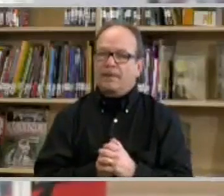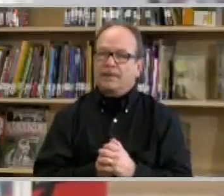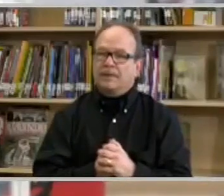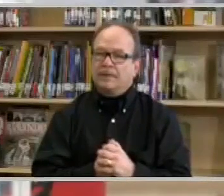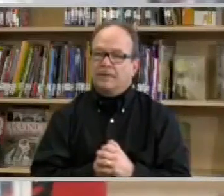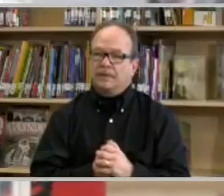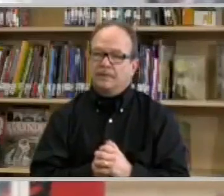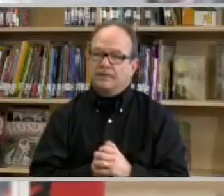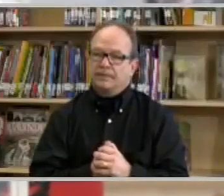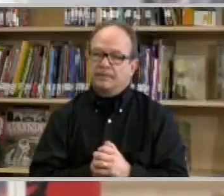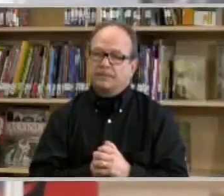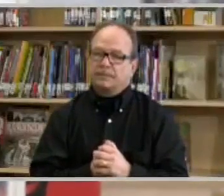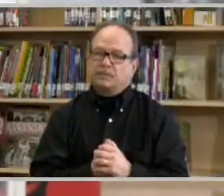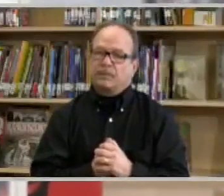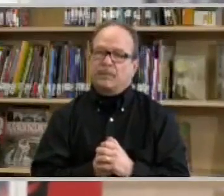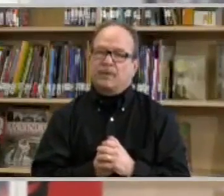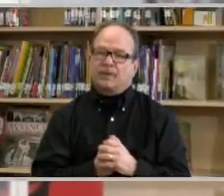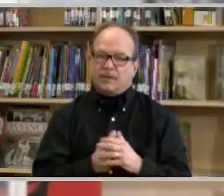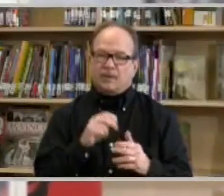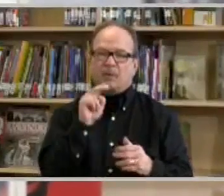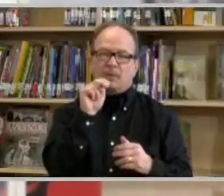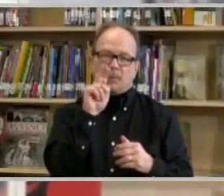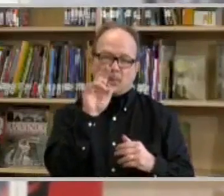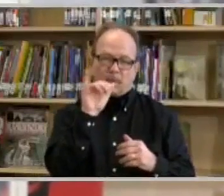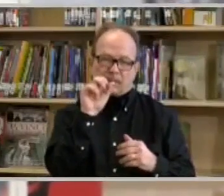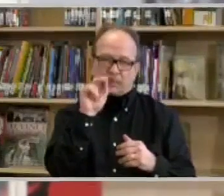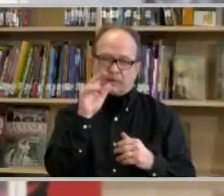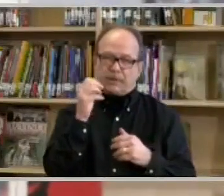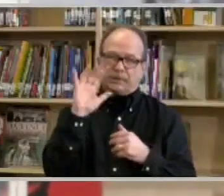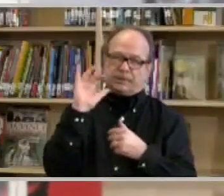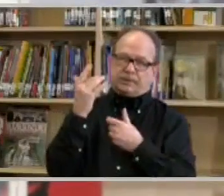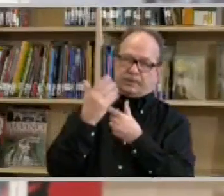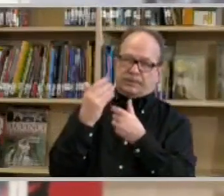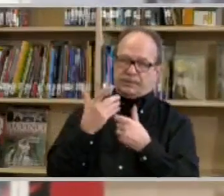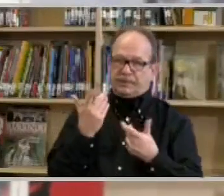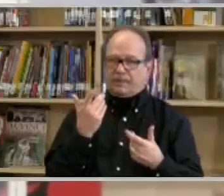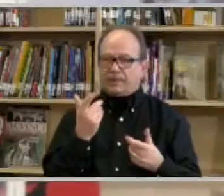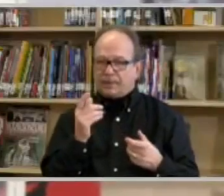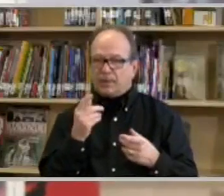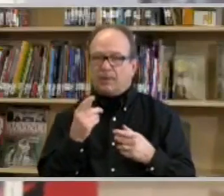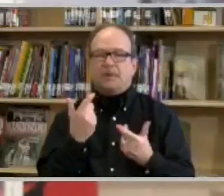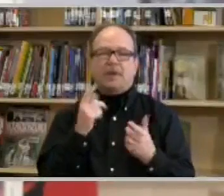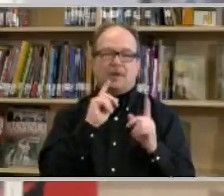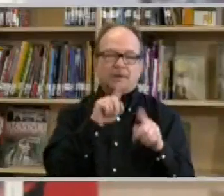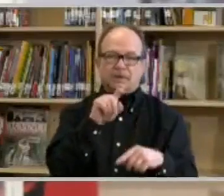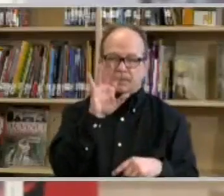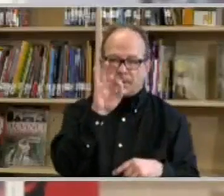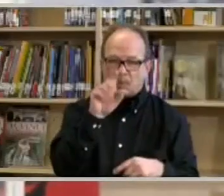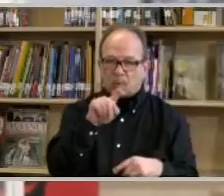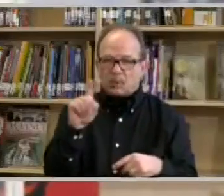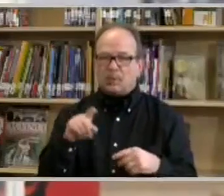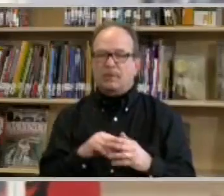WOULD THEY BE? ENFORCING NUISANCE CRIMES? INCREASING POLICE TRAINING,